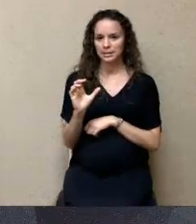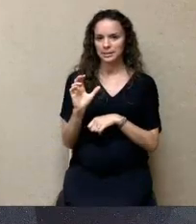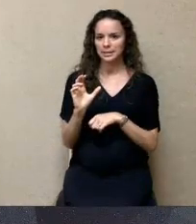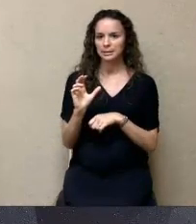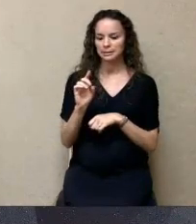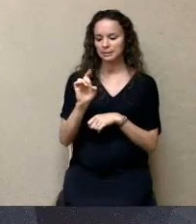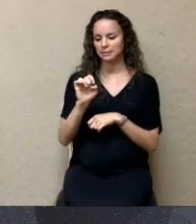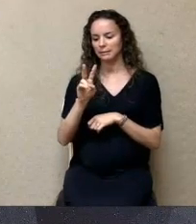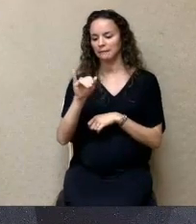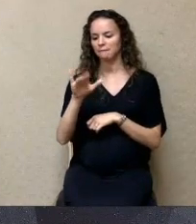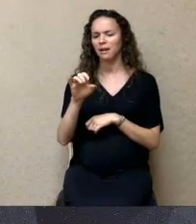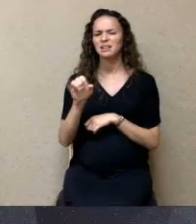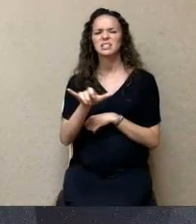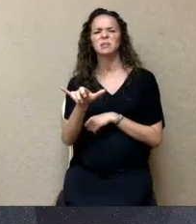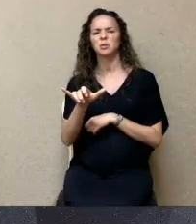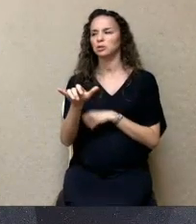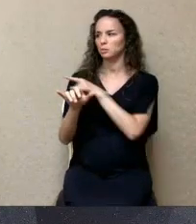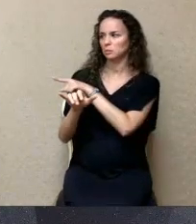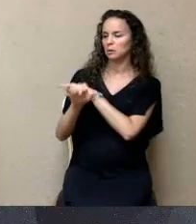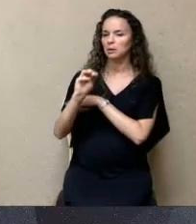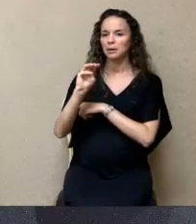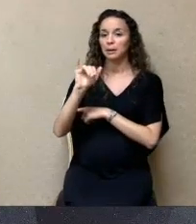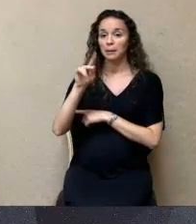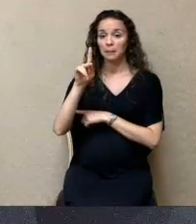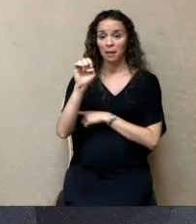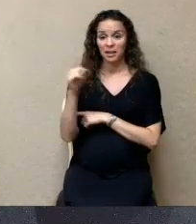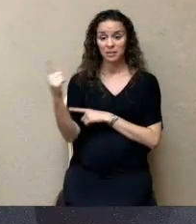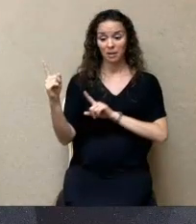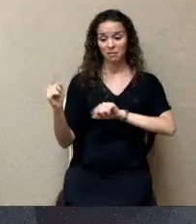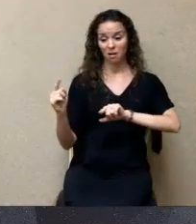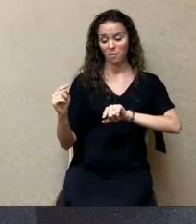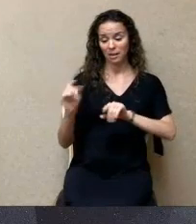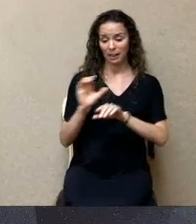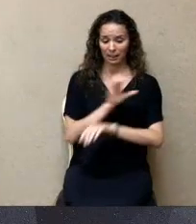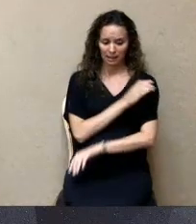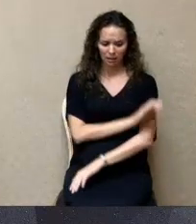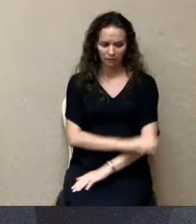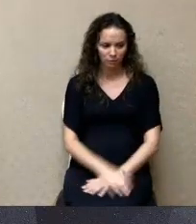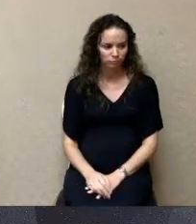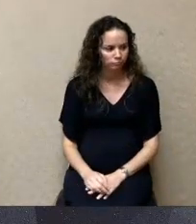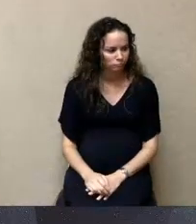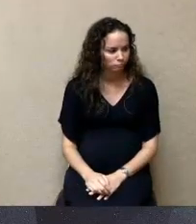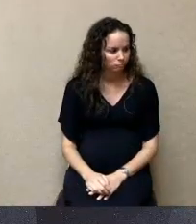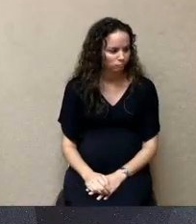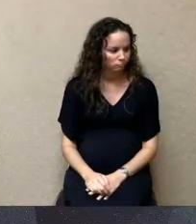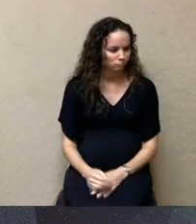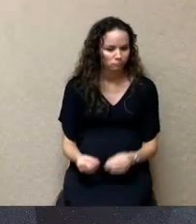And he has been coming to our clinic for 15+ years,